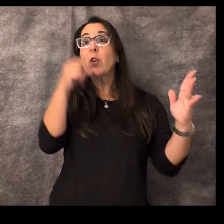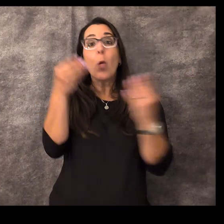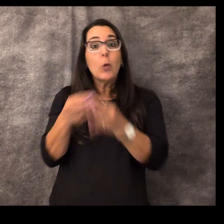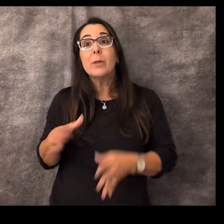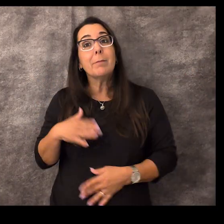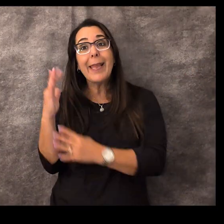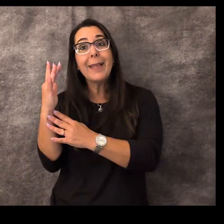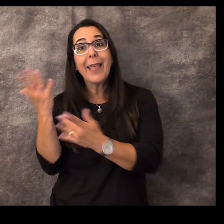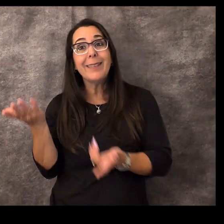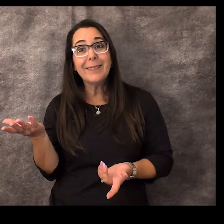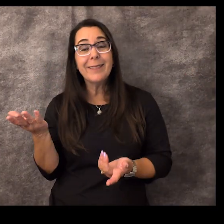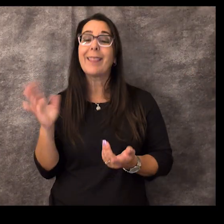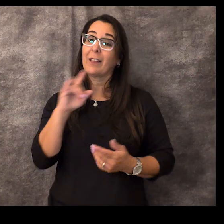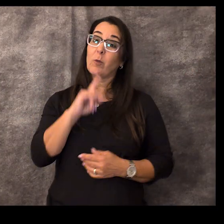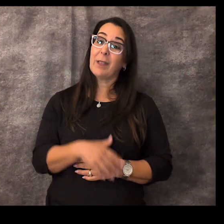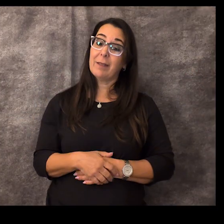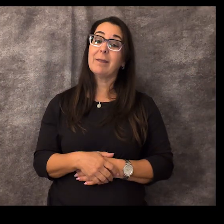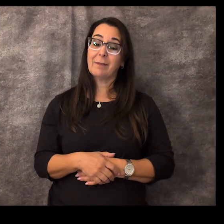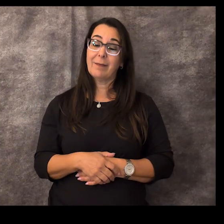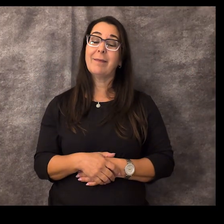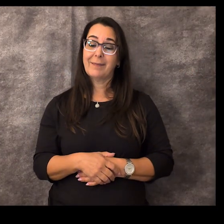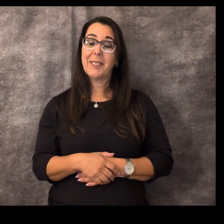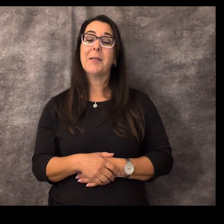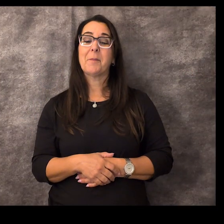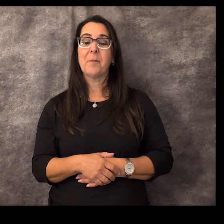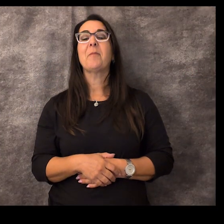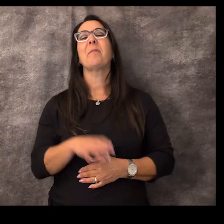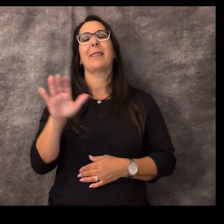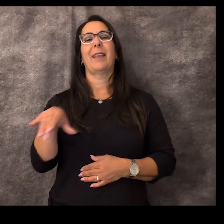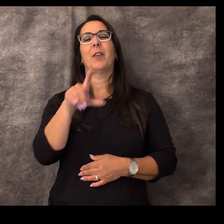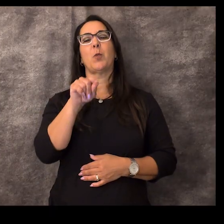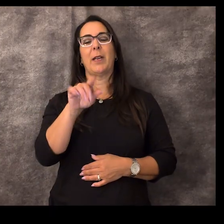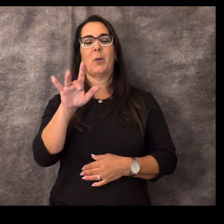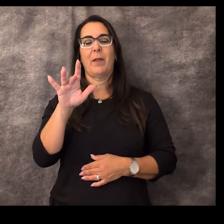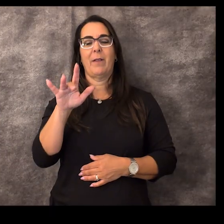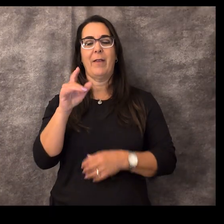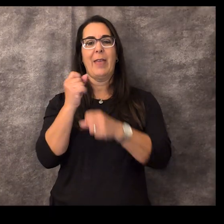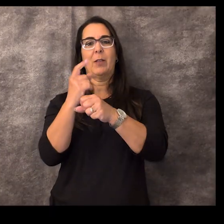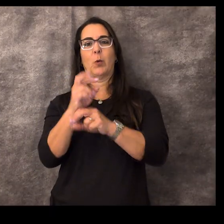[Triumphant song continues]